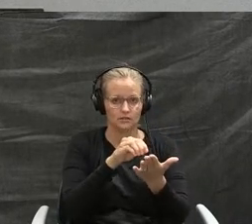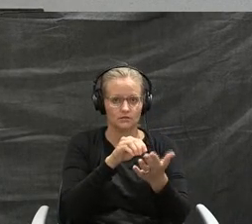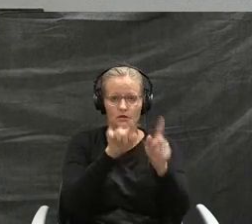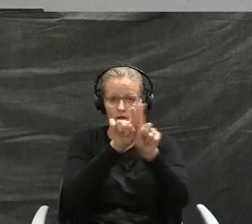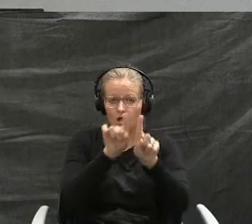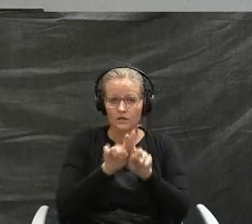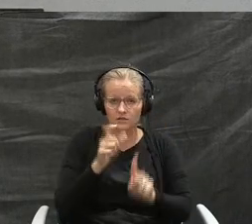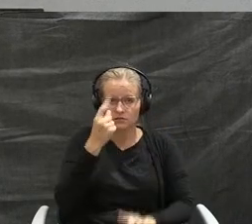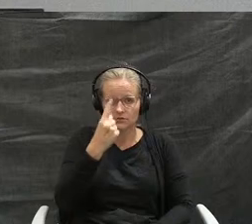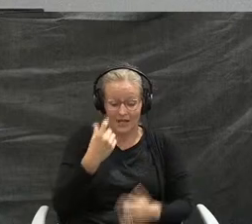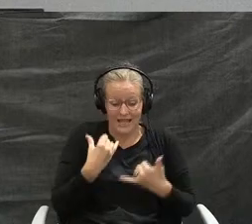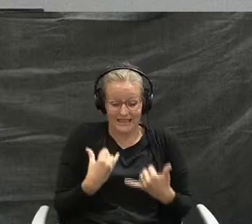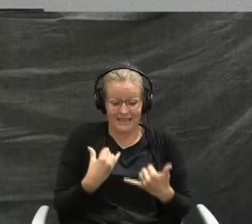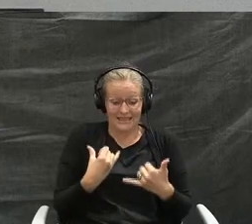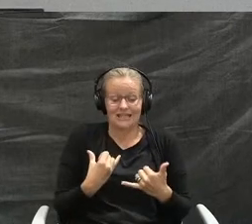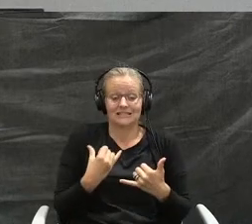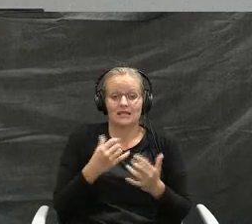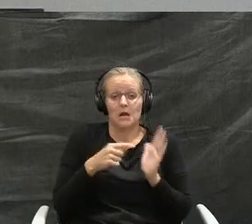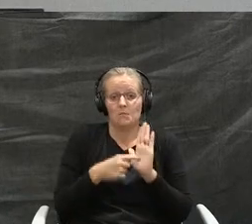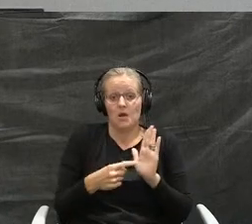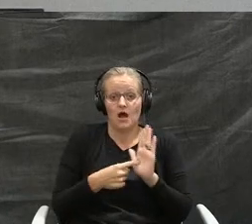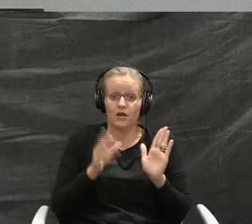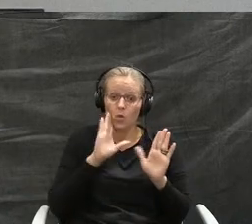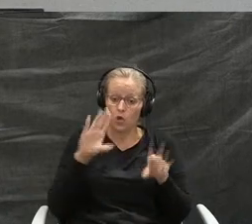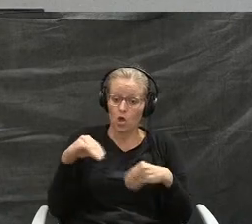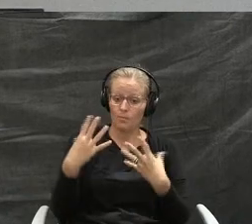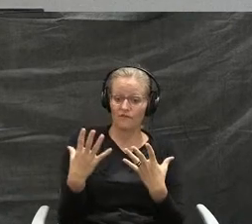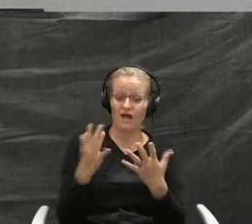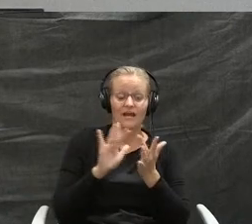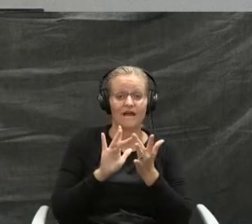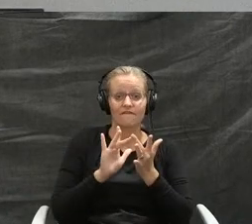enable us to have school virtually. In the case of a